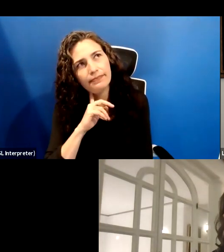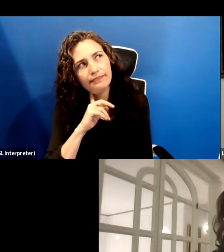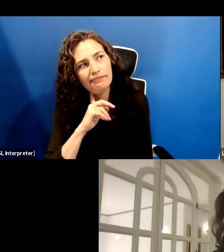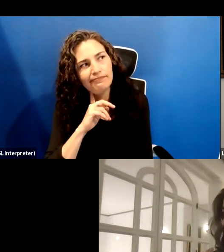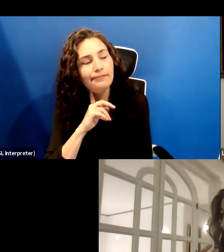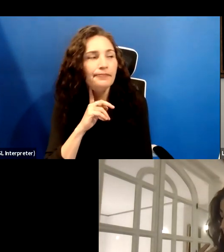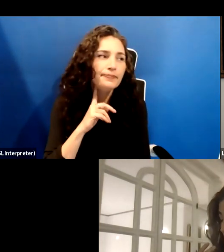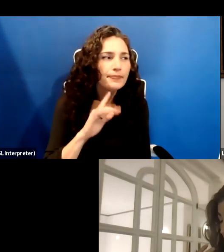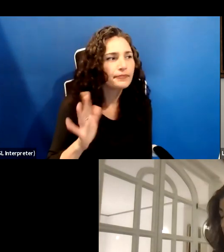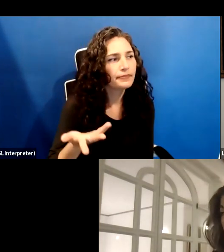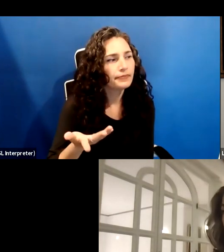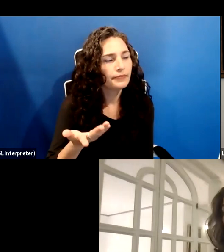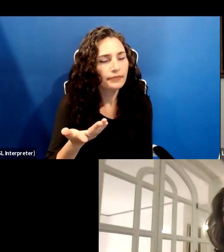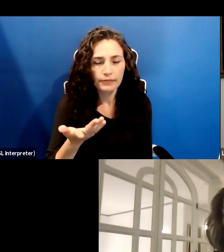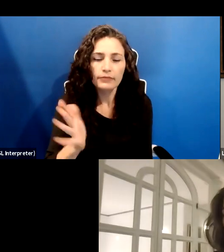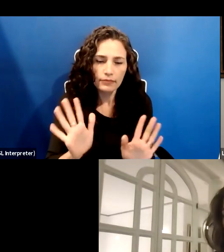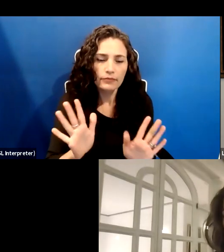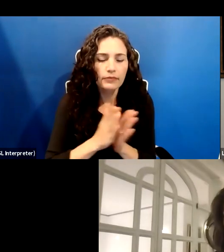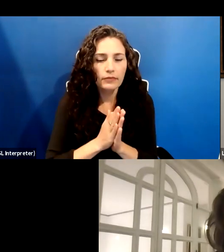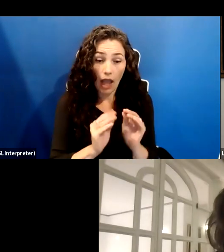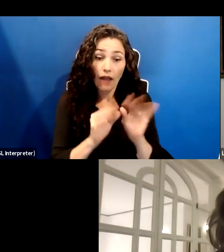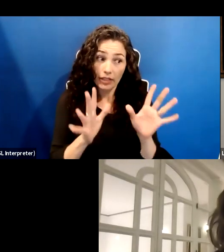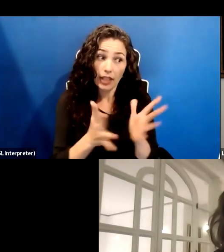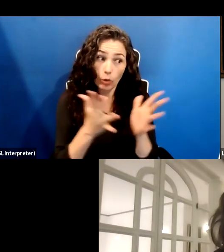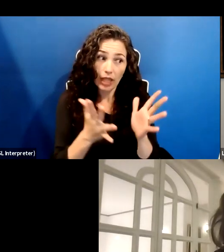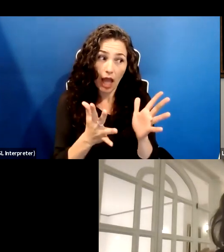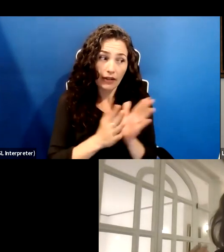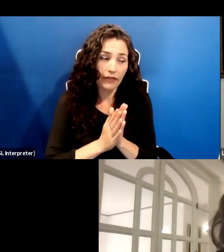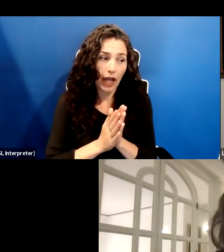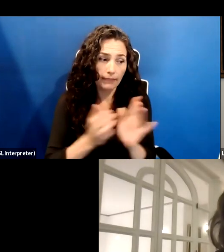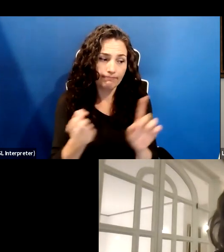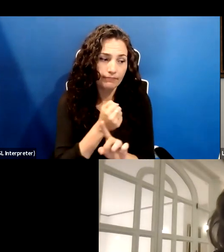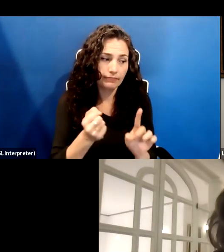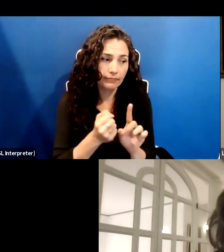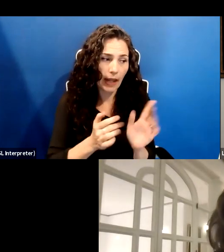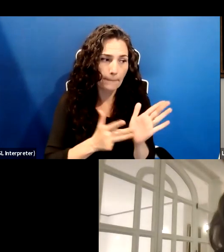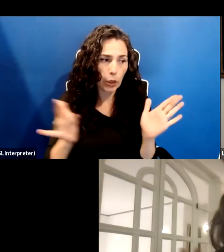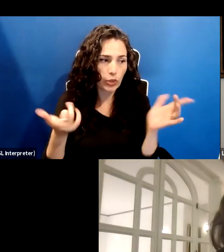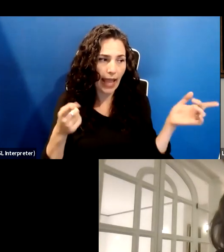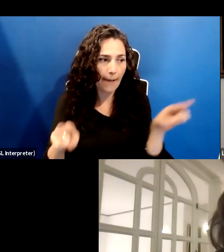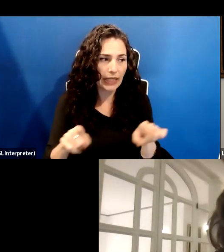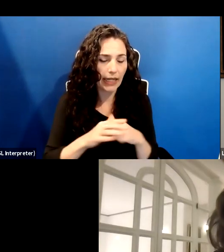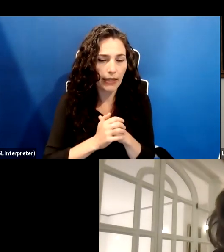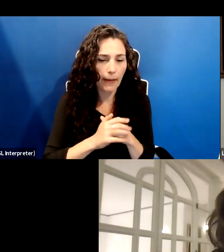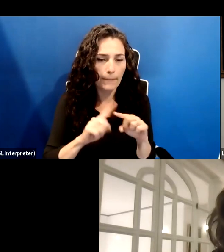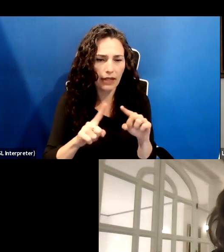there was a great deal of abuse that happened. But if you're looking at it sort of more clinically,